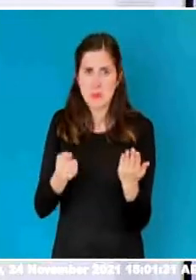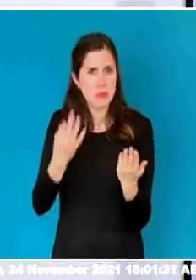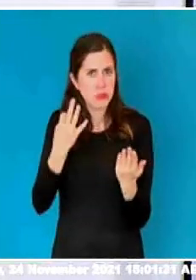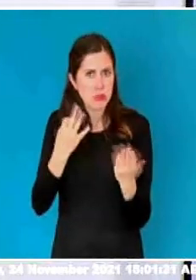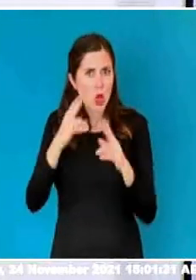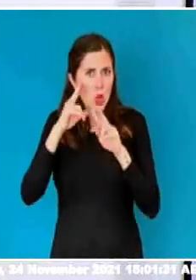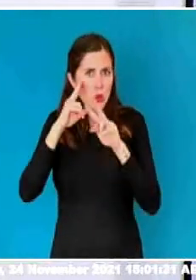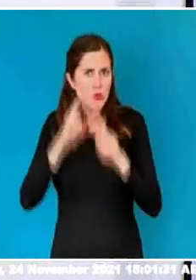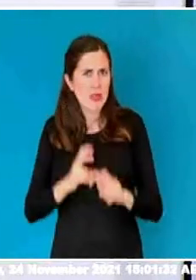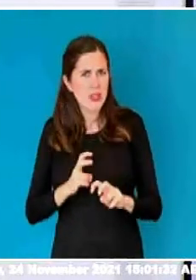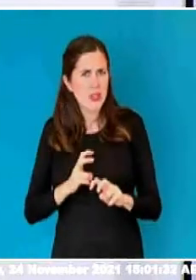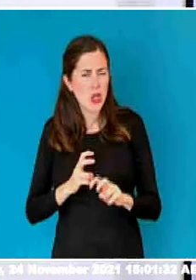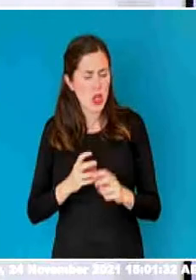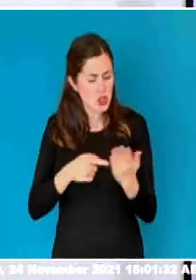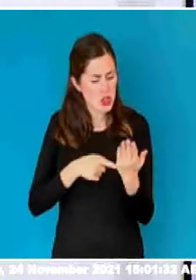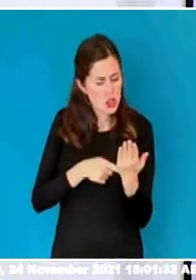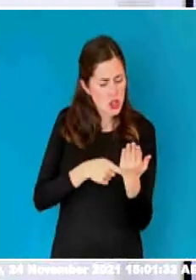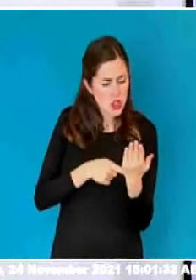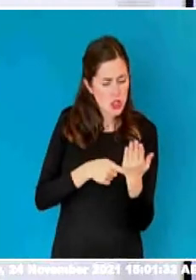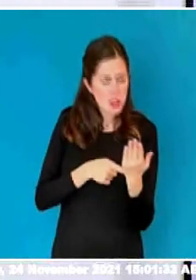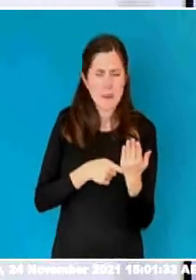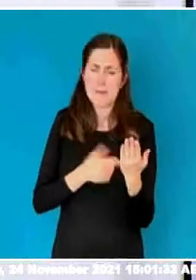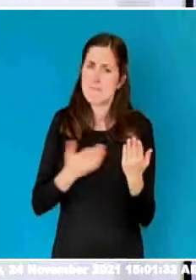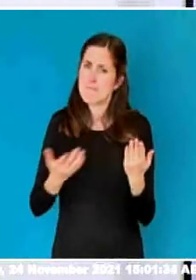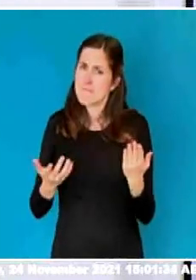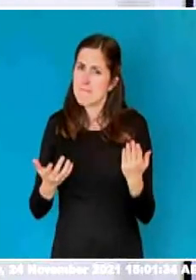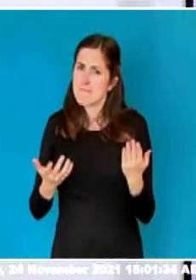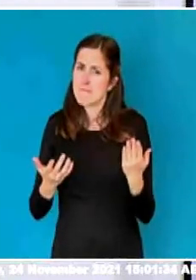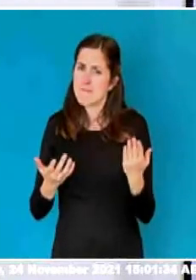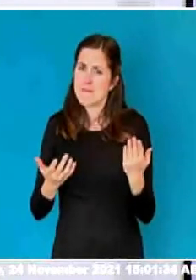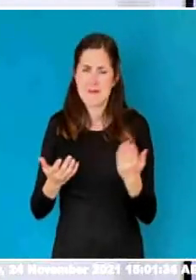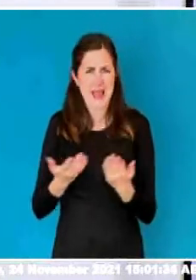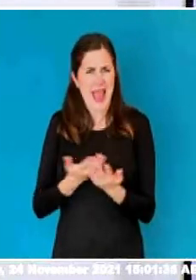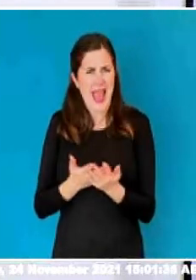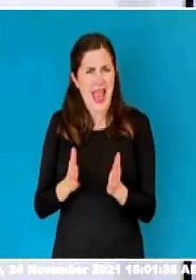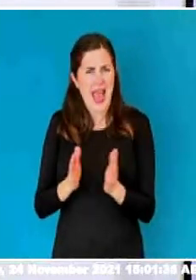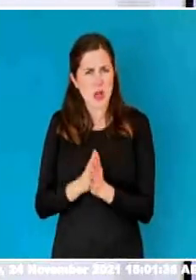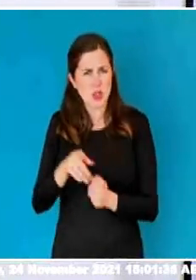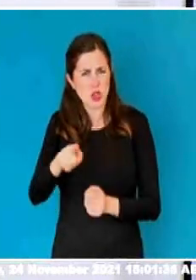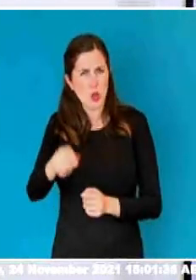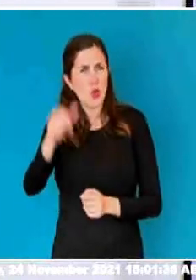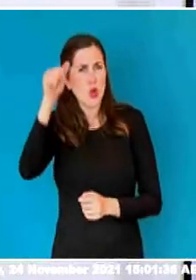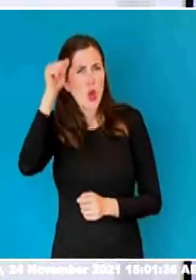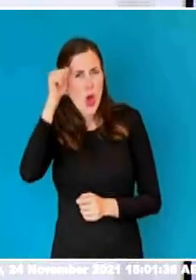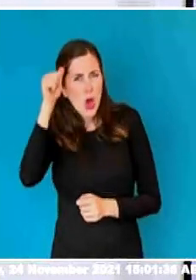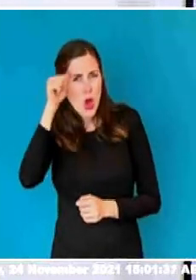basis can the agency suggest that it shouldn't be assumed that a worker with an